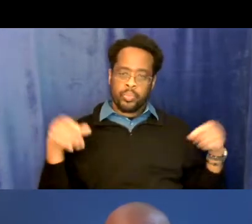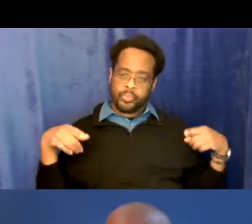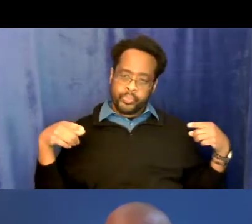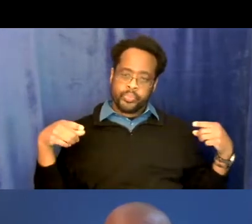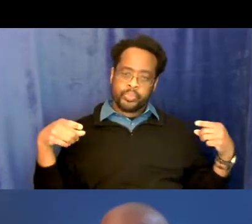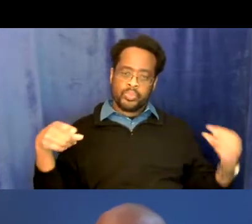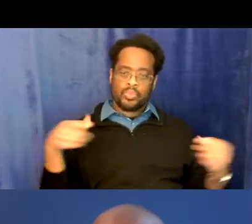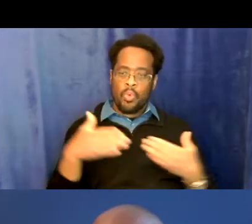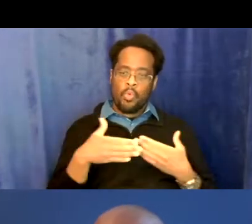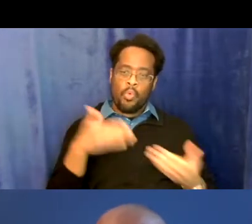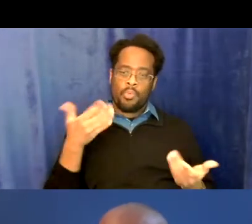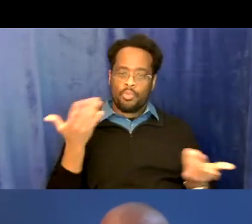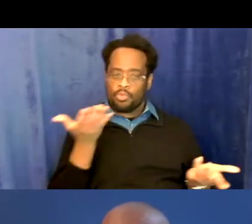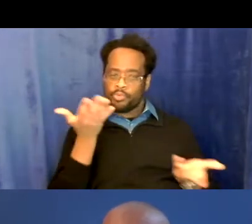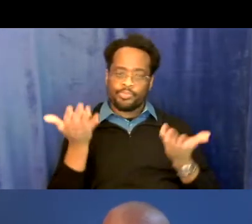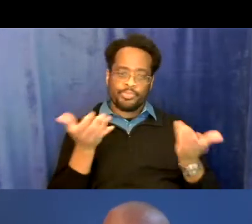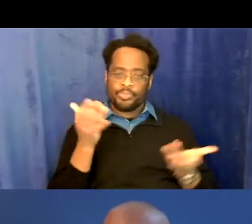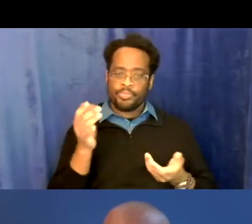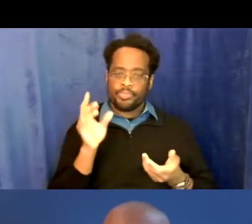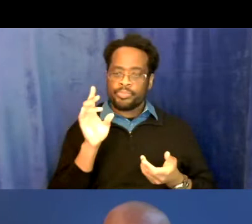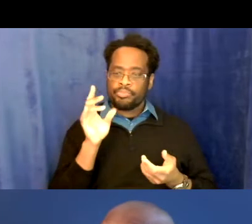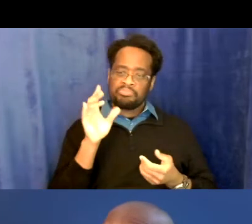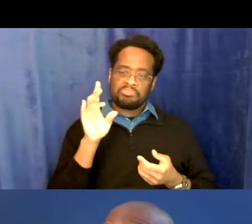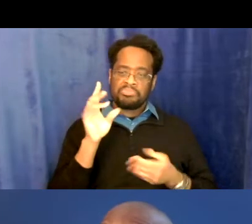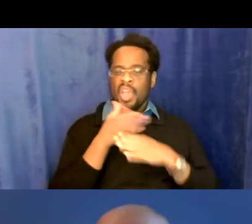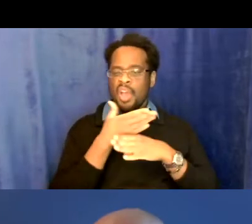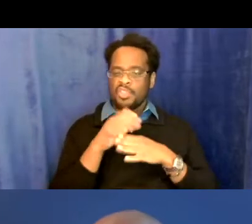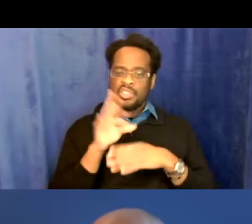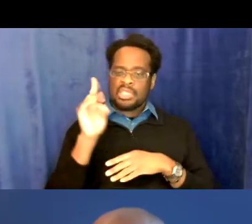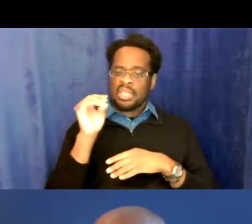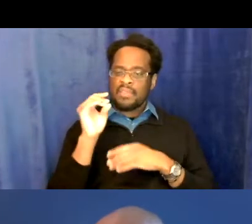there was no interaction white students and black students stayed separate and lived separate and